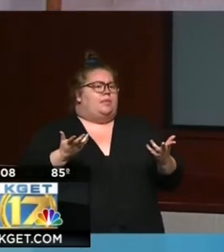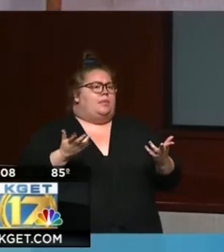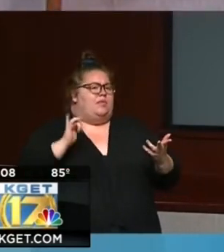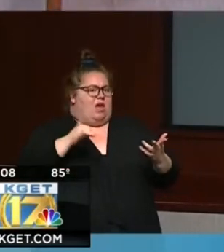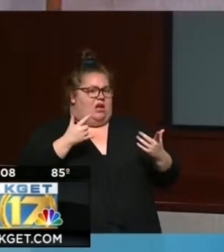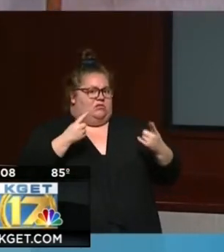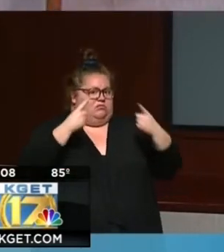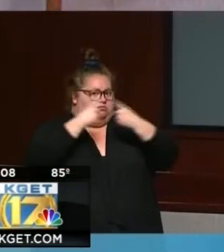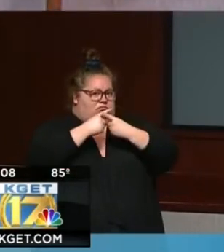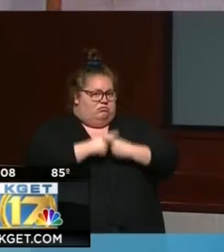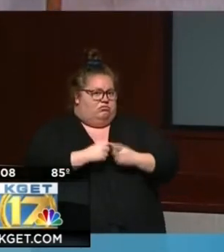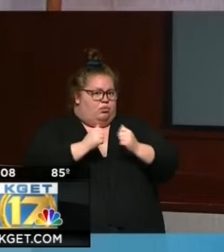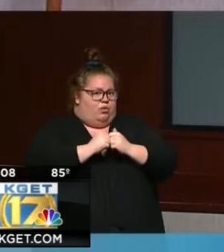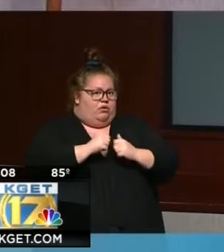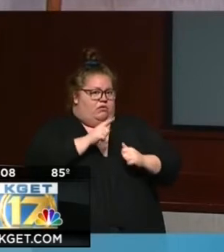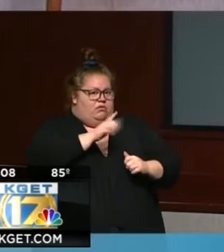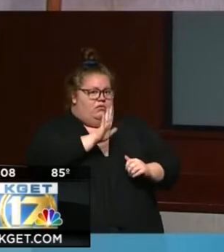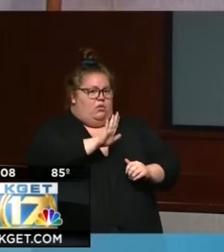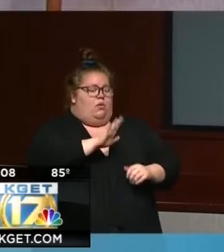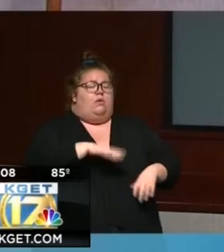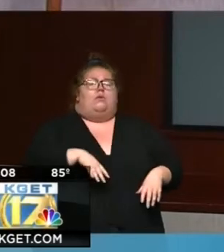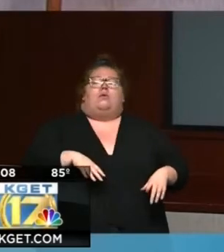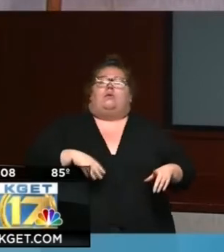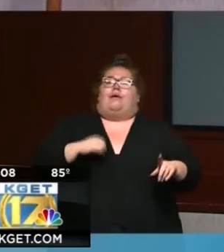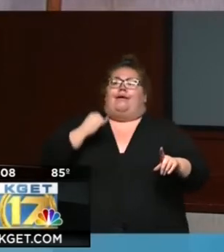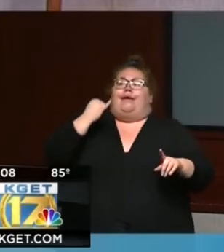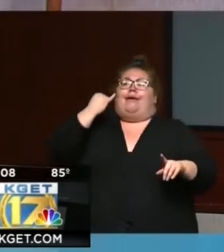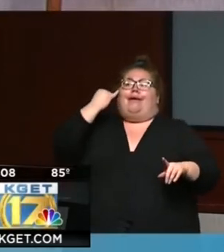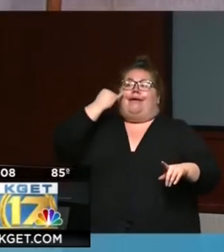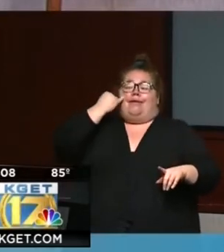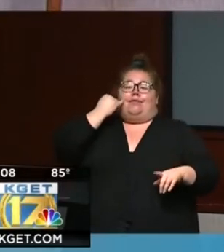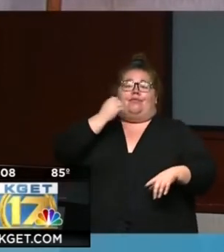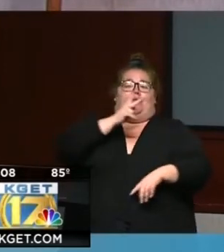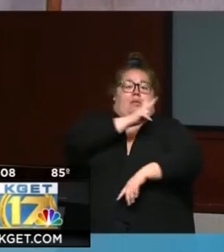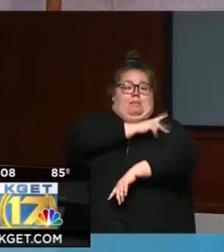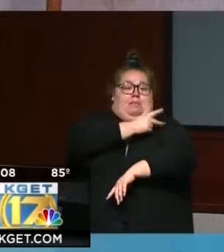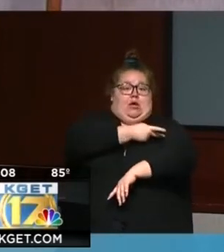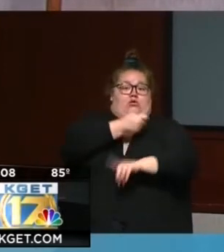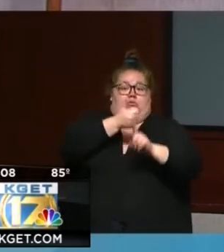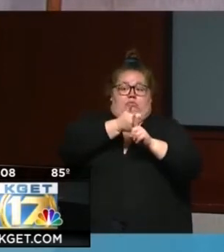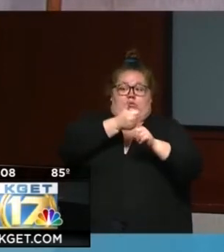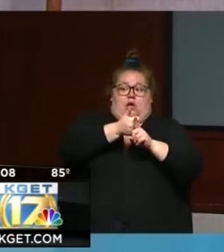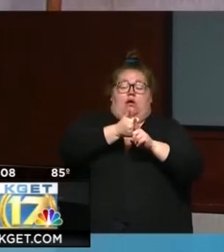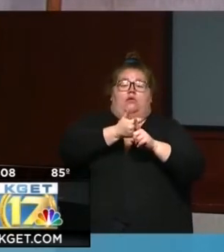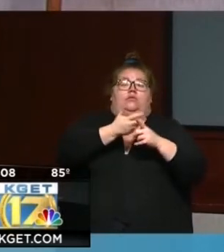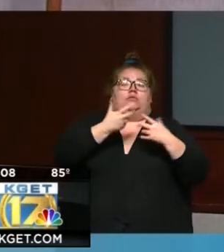ARE THEY LISTED AS A PNEUMONIA PATIENT OR COVID PATIENT? AND IS THAT WHERE THE